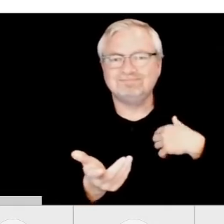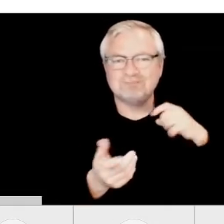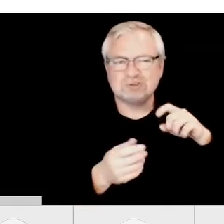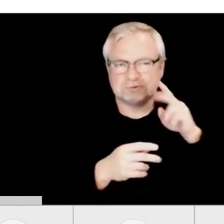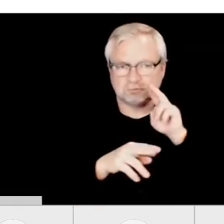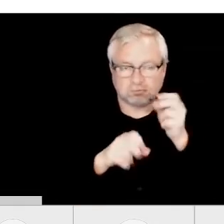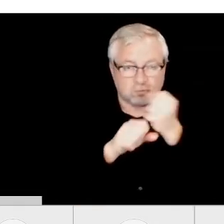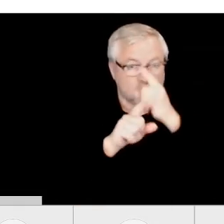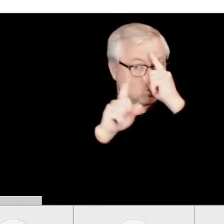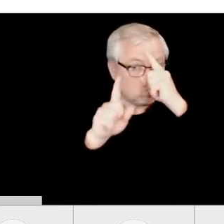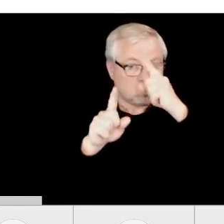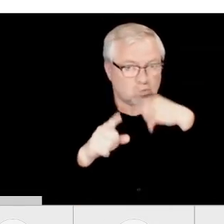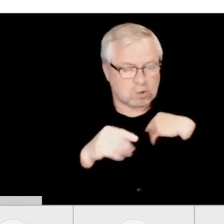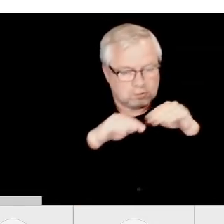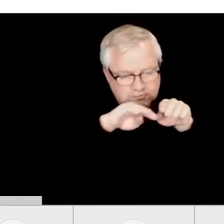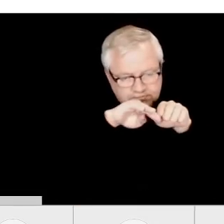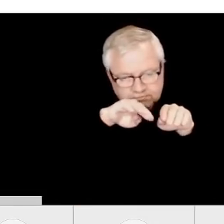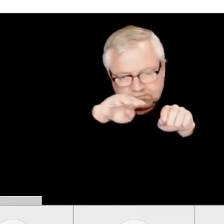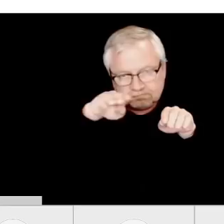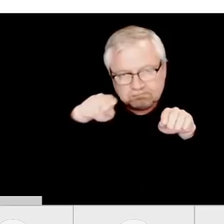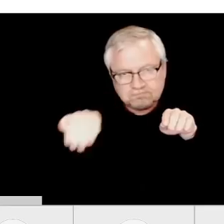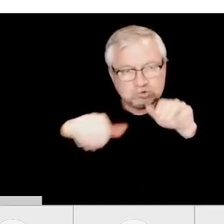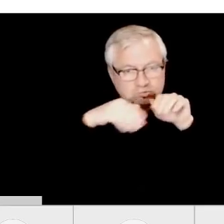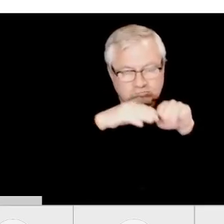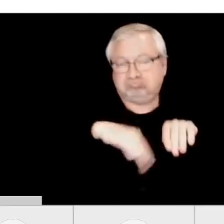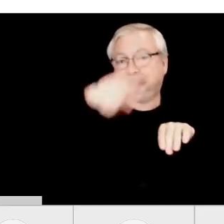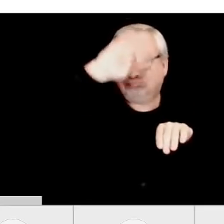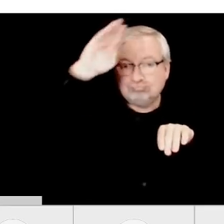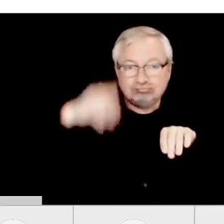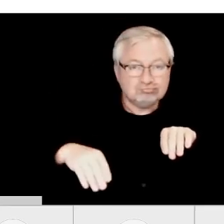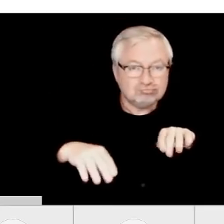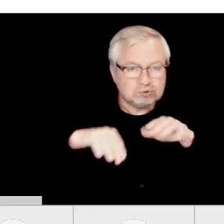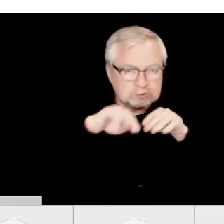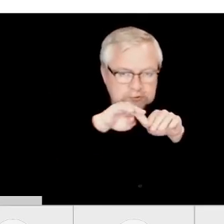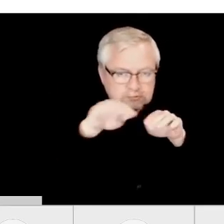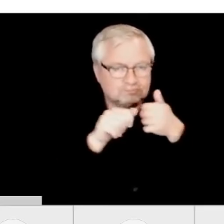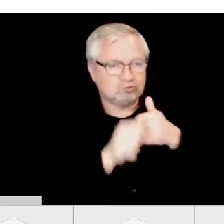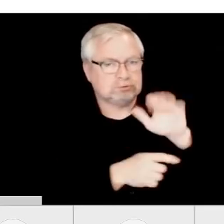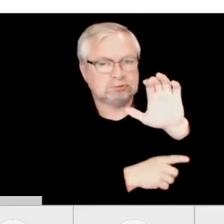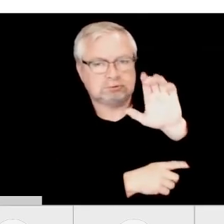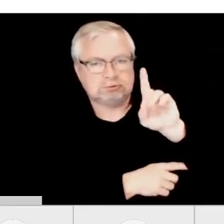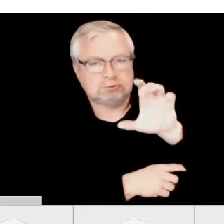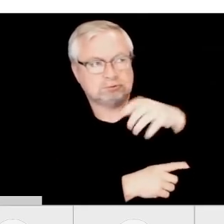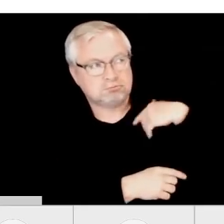like the CDC scenario for opening up would have to come into play.